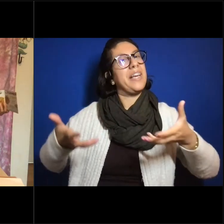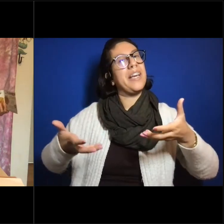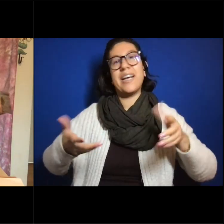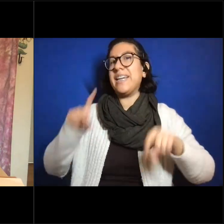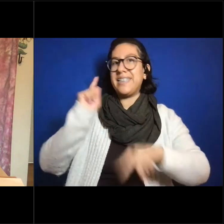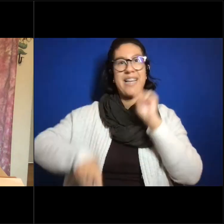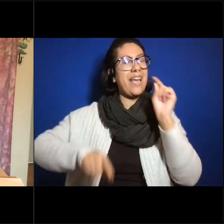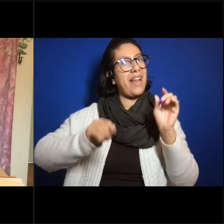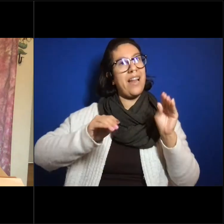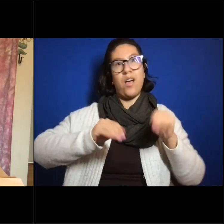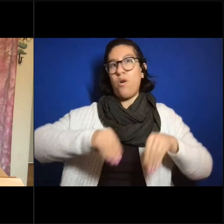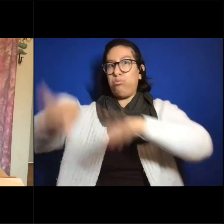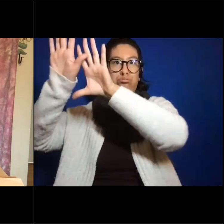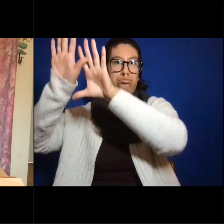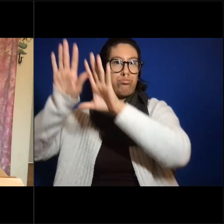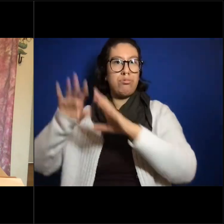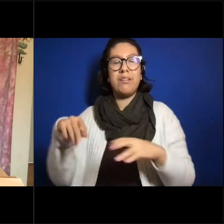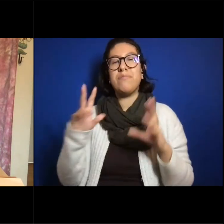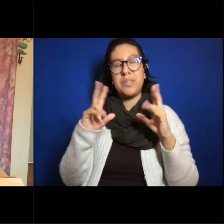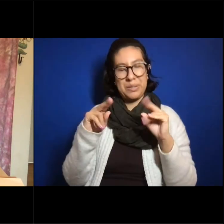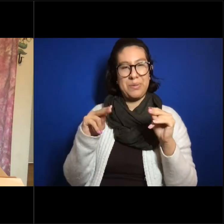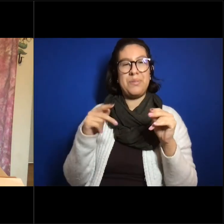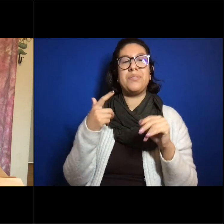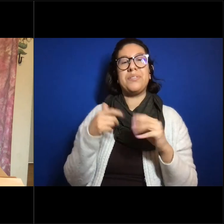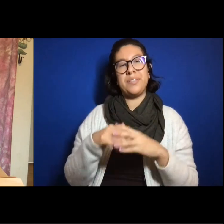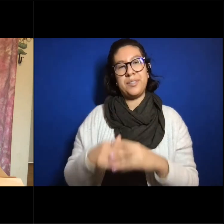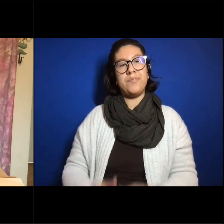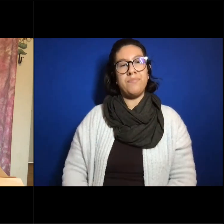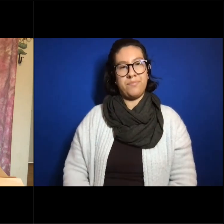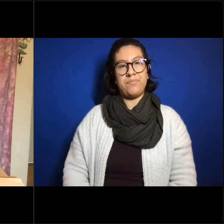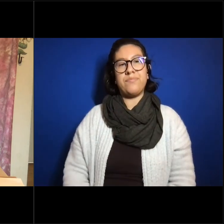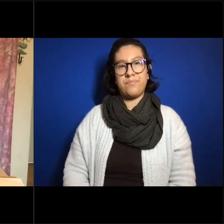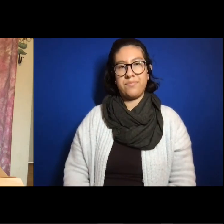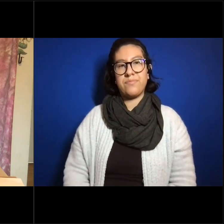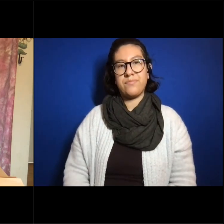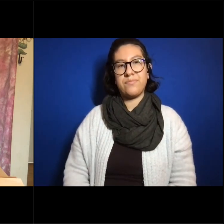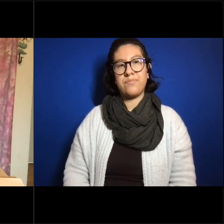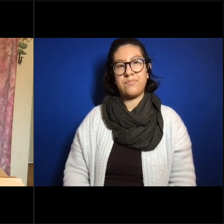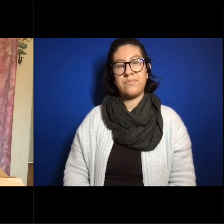as it did last week when we tested this. And additionally, if I hadn't,